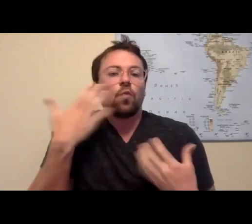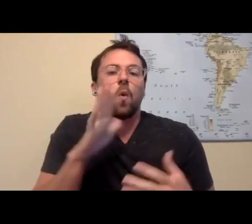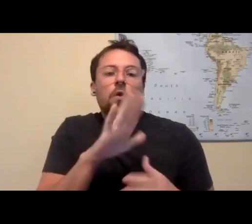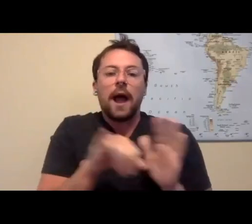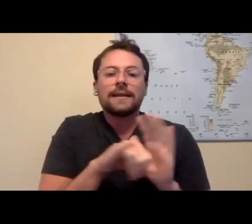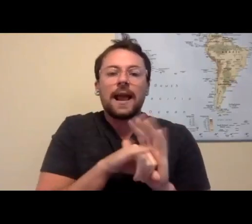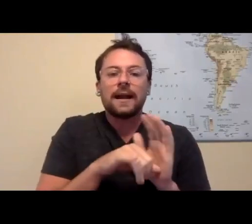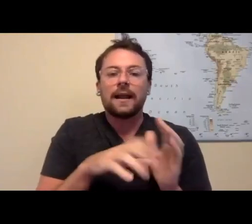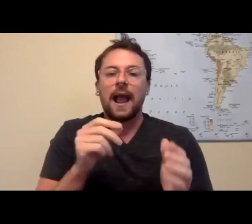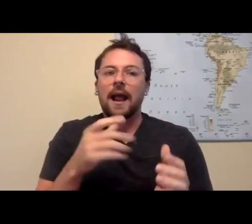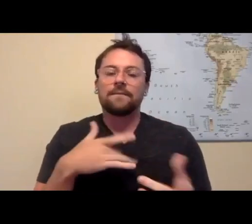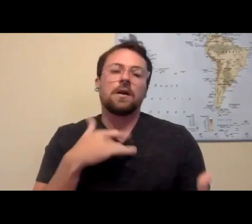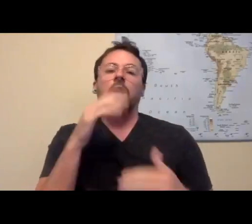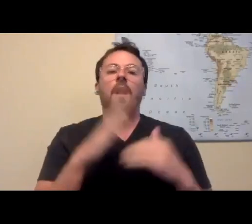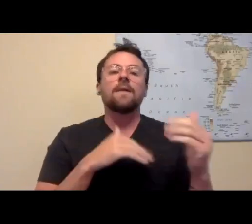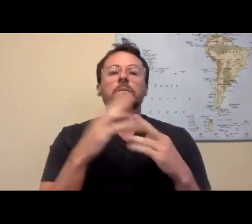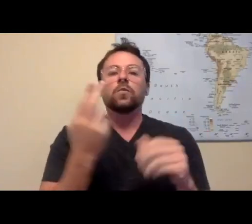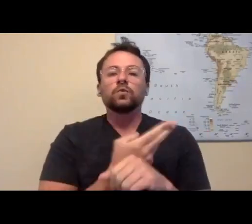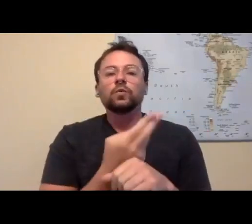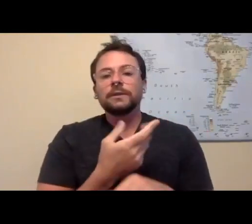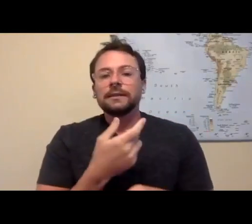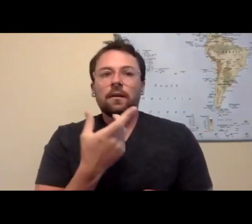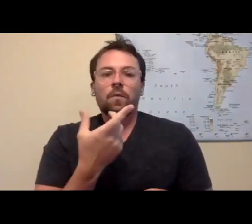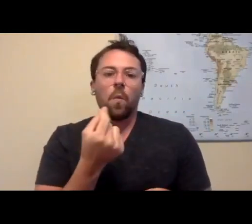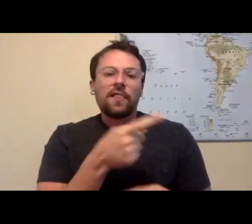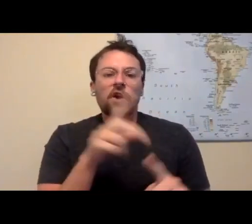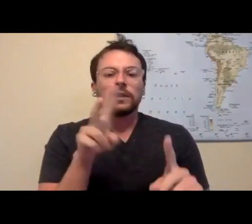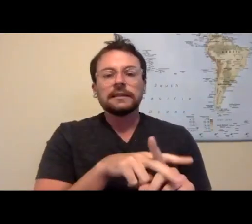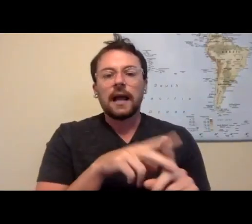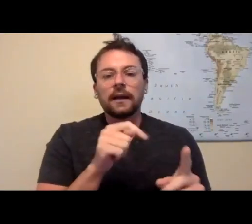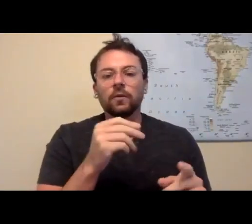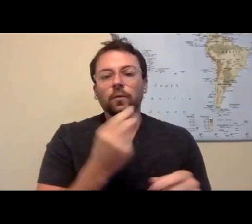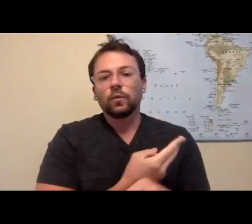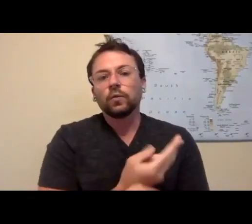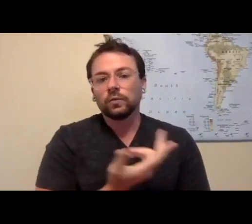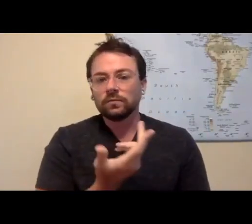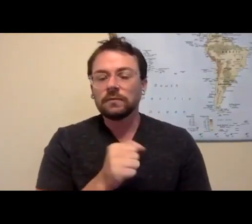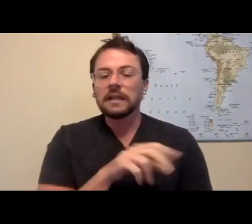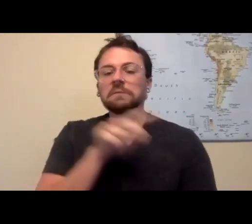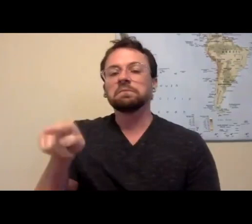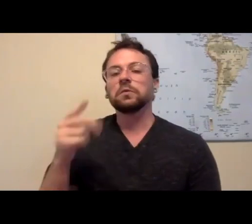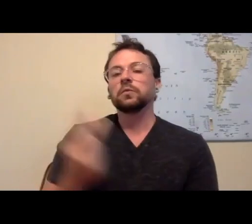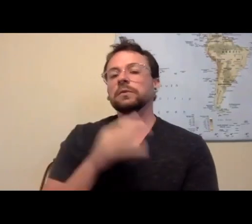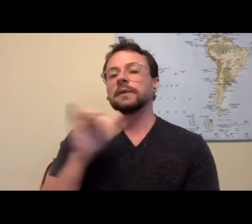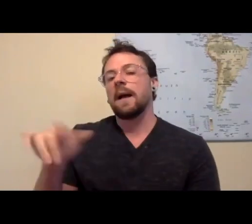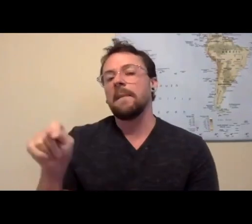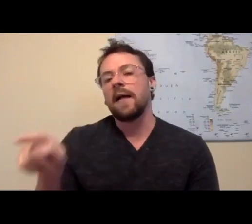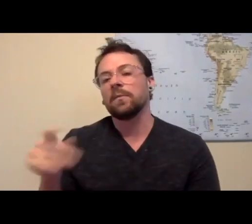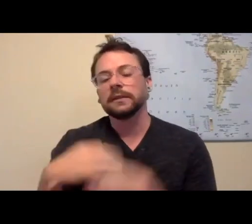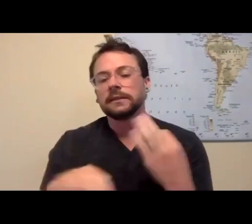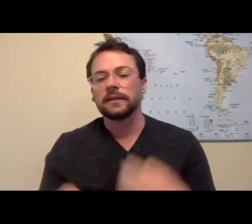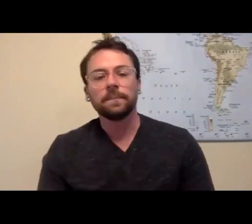so the children who don't feel they identify with the gender binary can feel comfortable